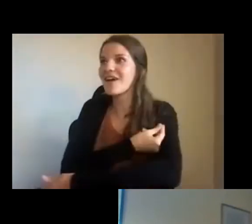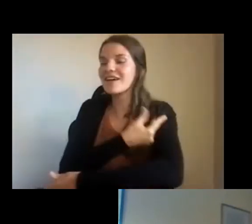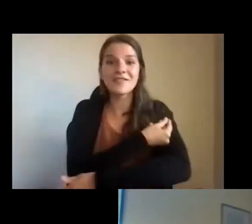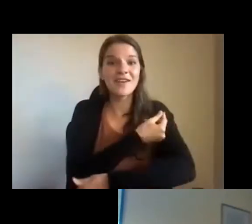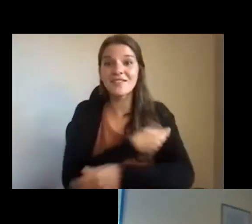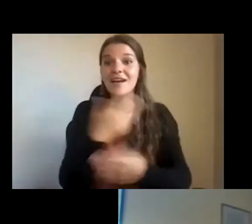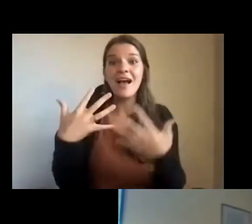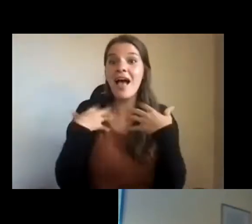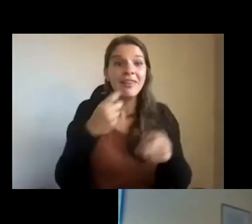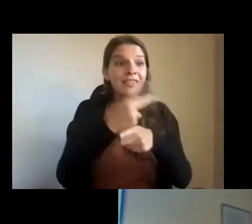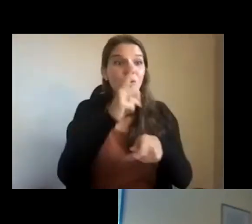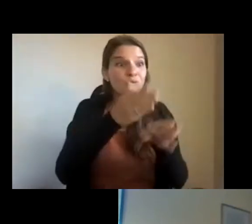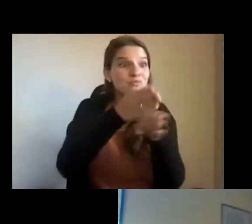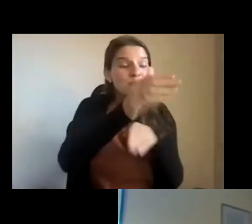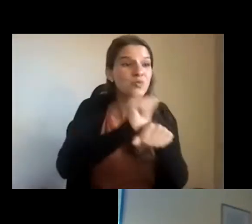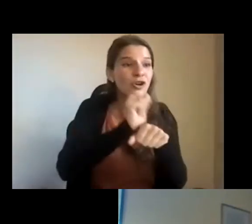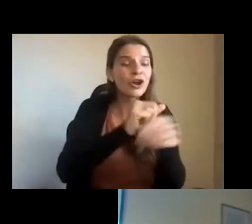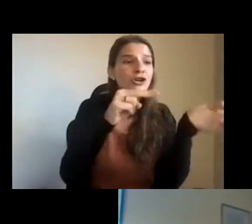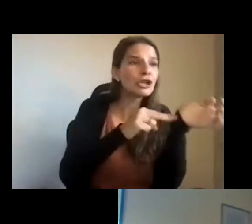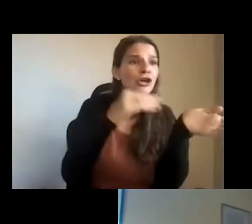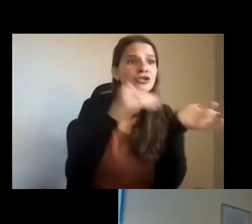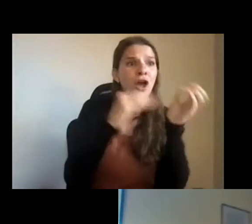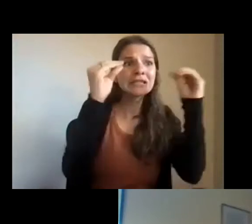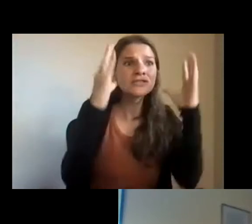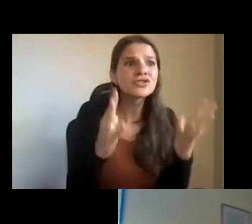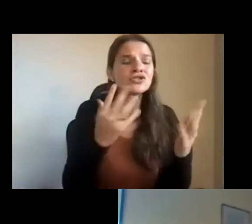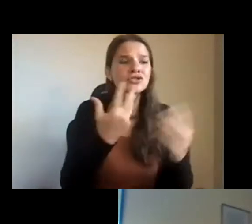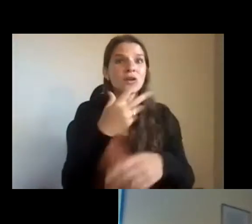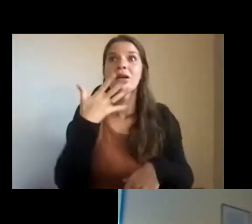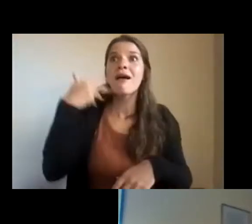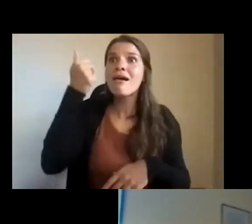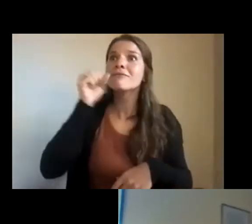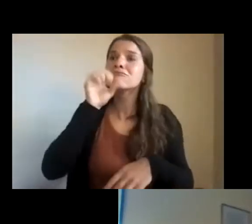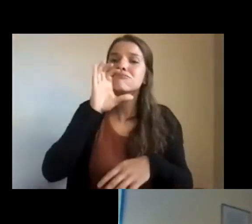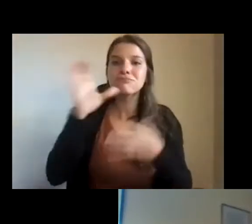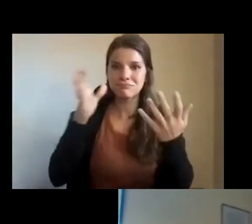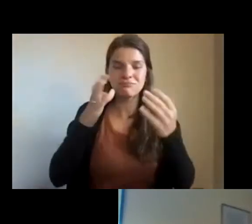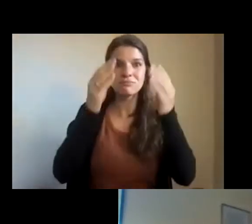workers vaccinated, and our teachers, and then the elderly, and then it was going for a broad base.